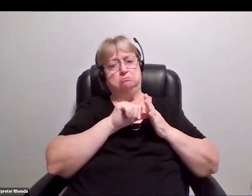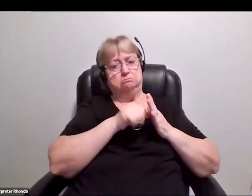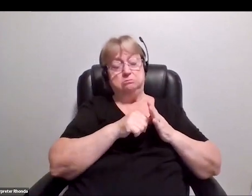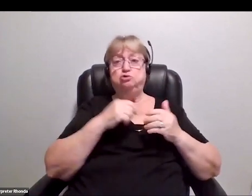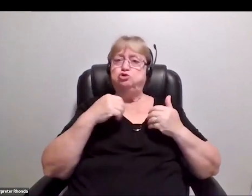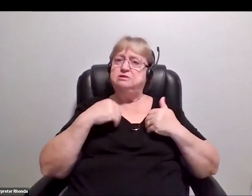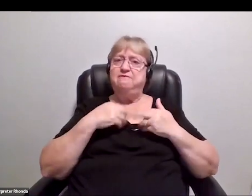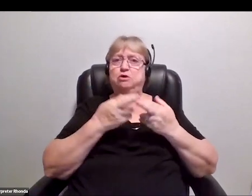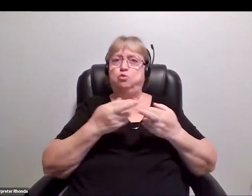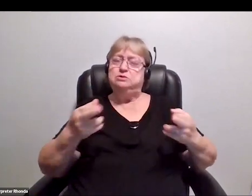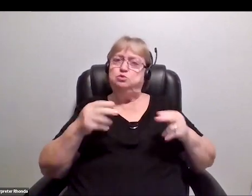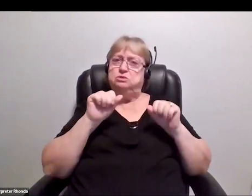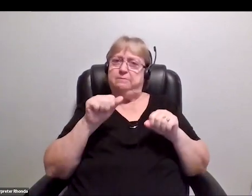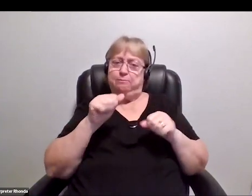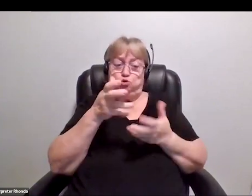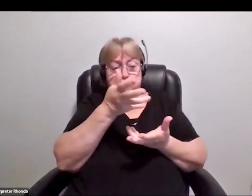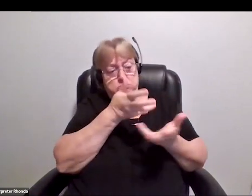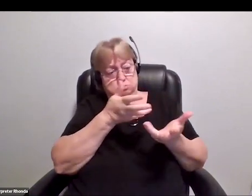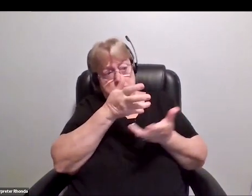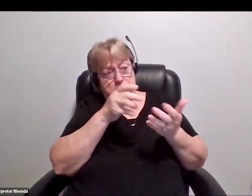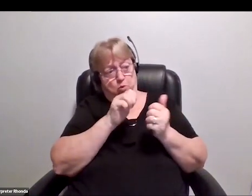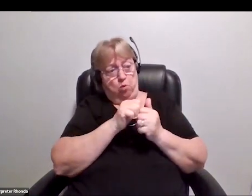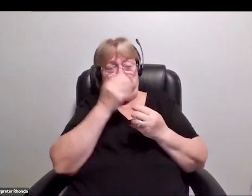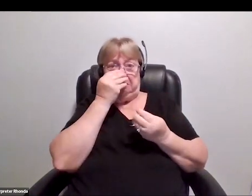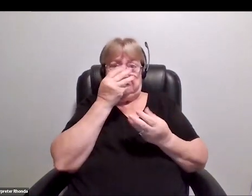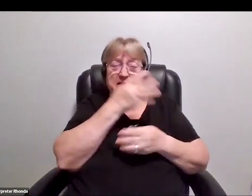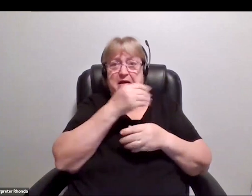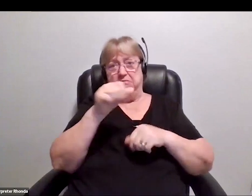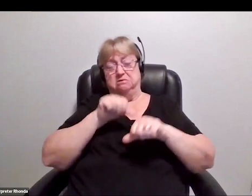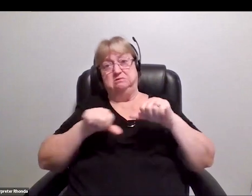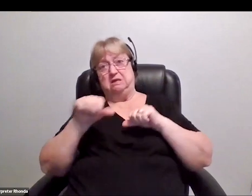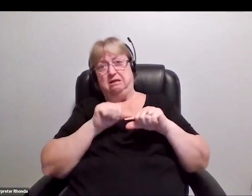to interact with the data and the science in different ways,